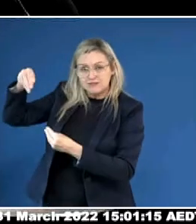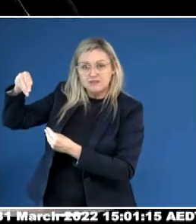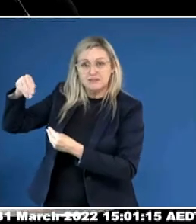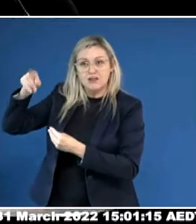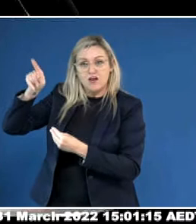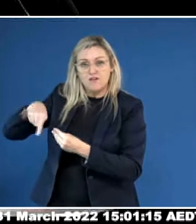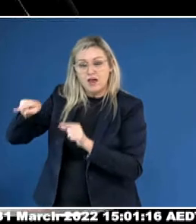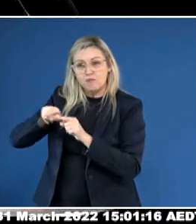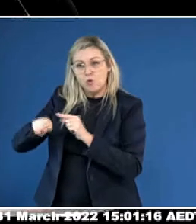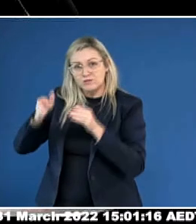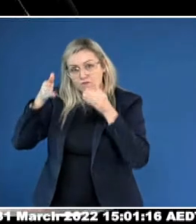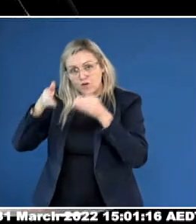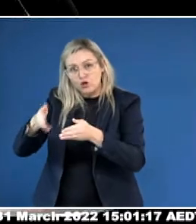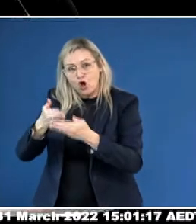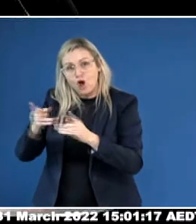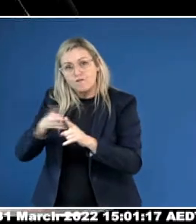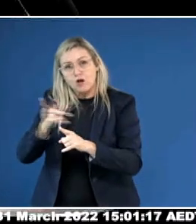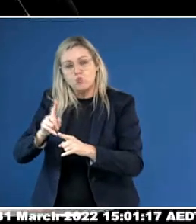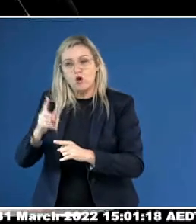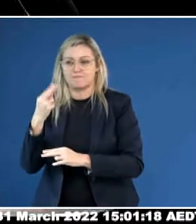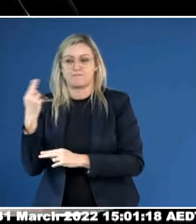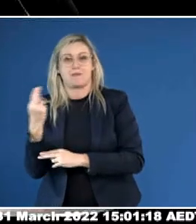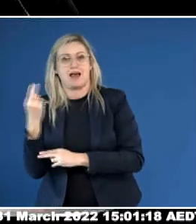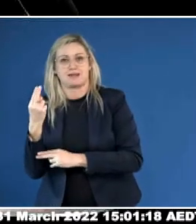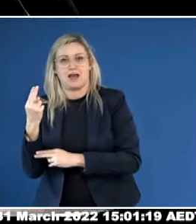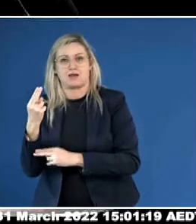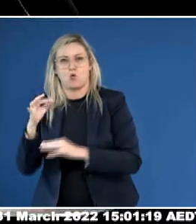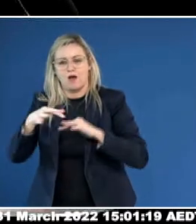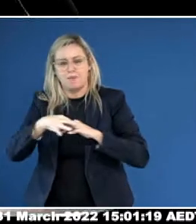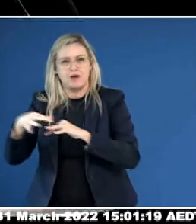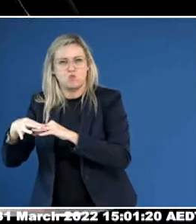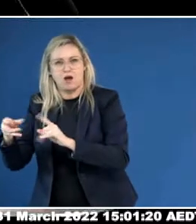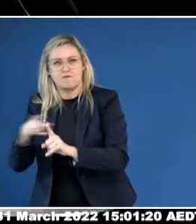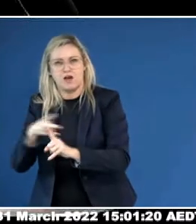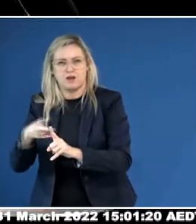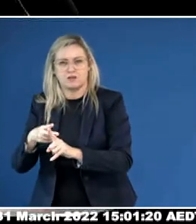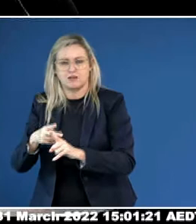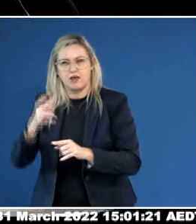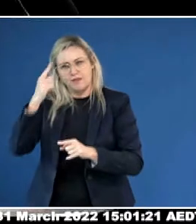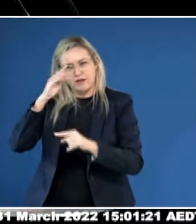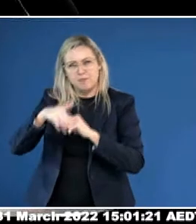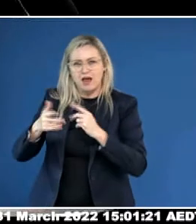intimate partner and spousal violence. And even if we look at things like perpetrator intervention programs, I defy